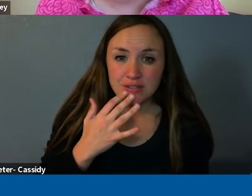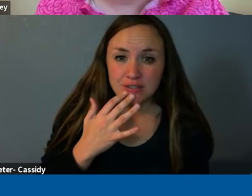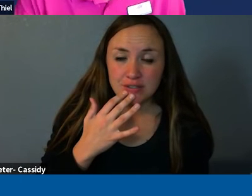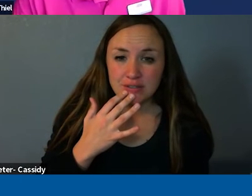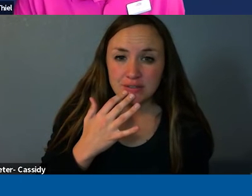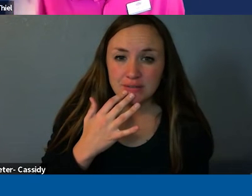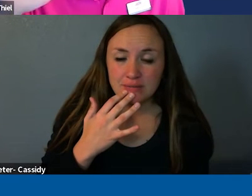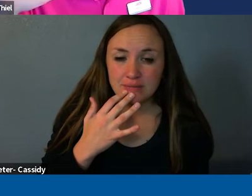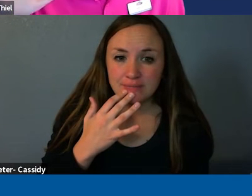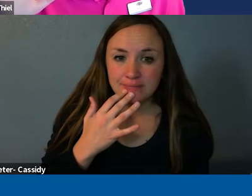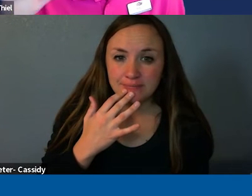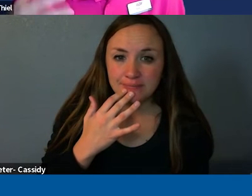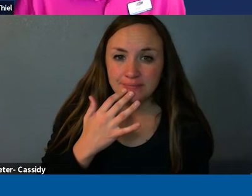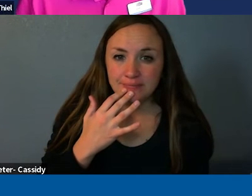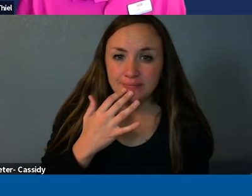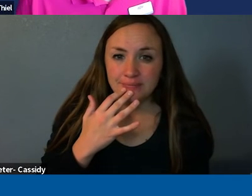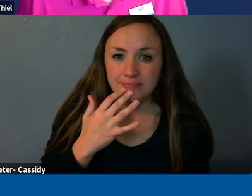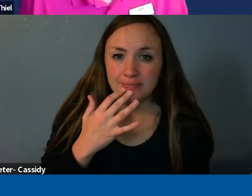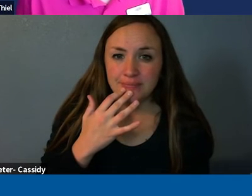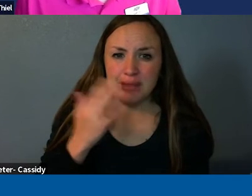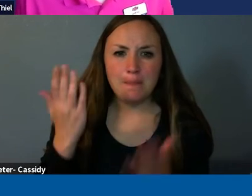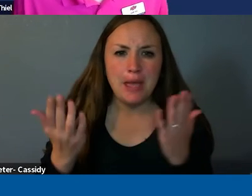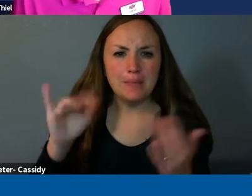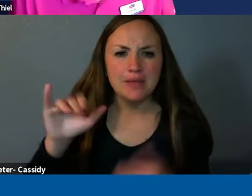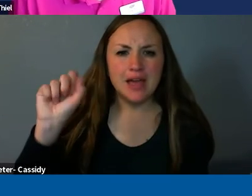Right, or maybe, you know, that strobing effect you were talking about.